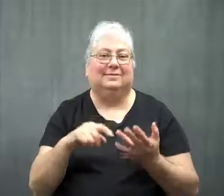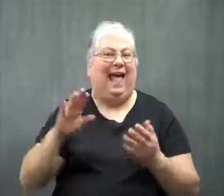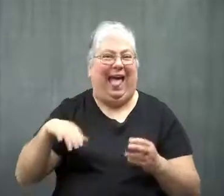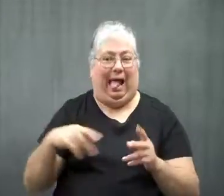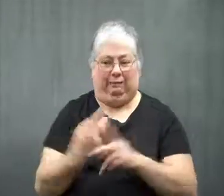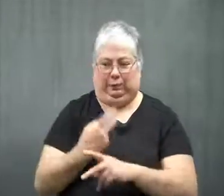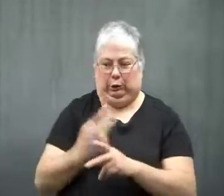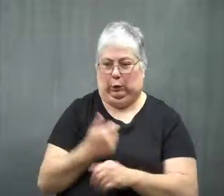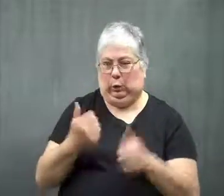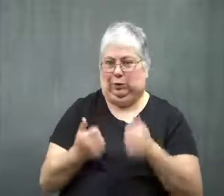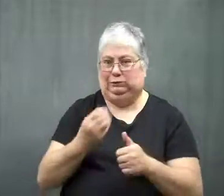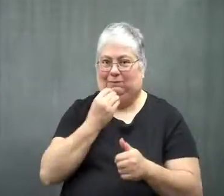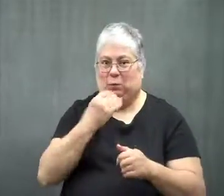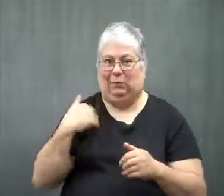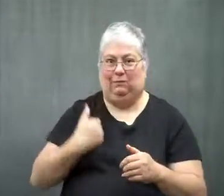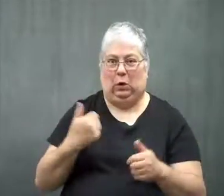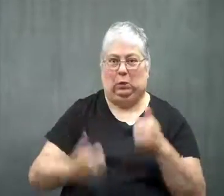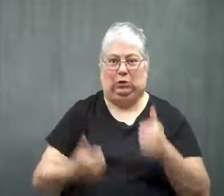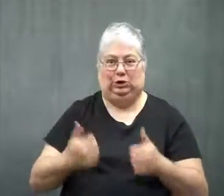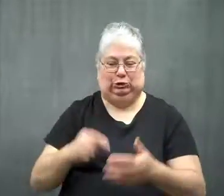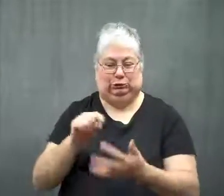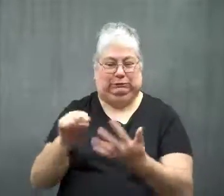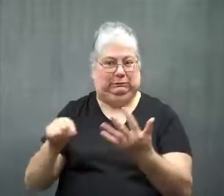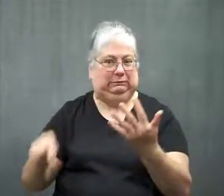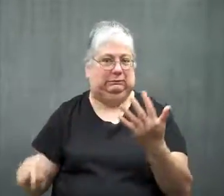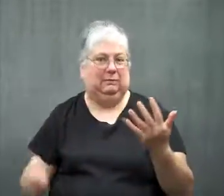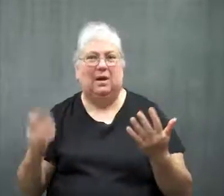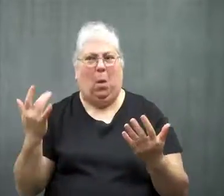They haven't figured out which vegetable is the culprit yet.